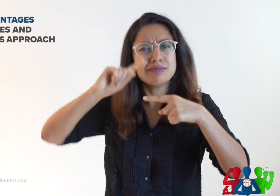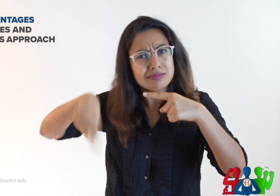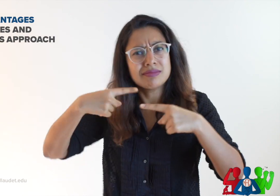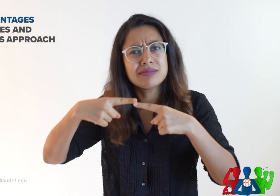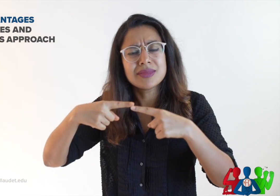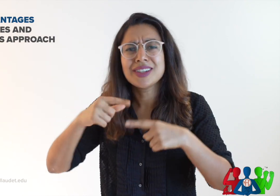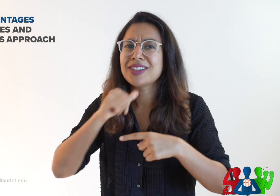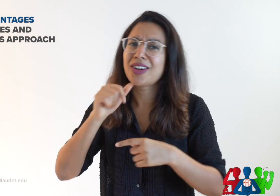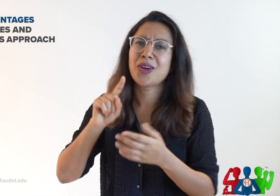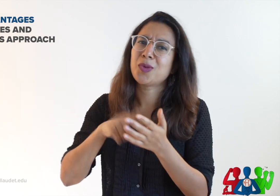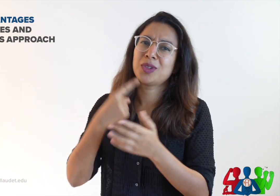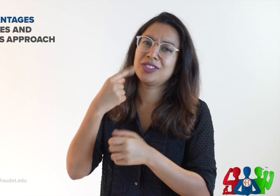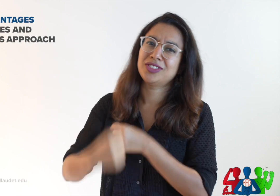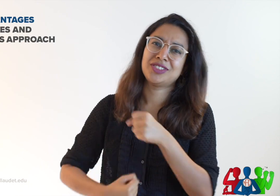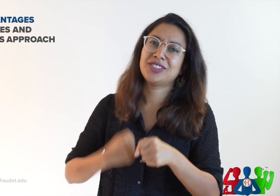this has worked in the past.